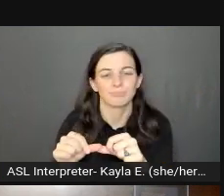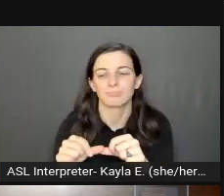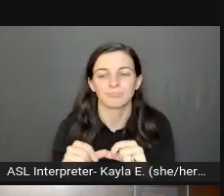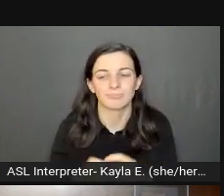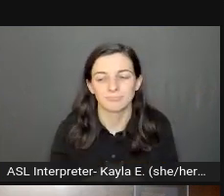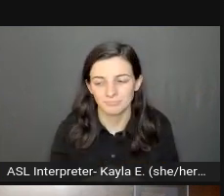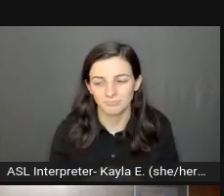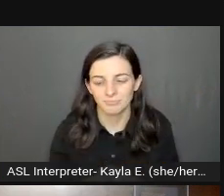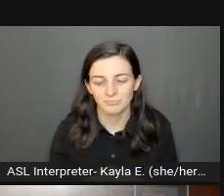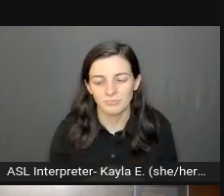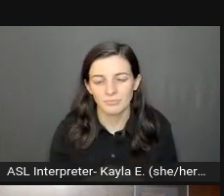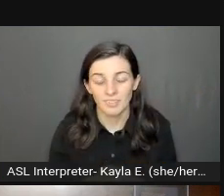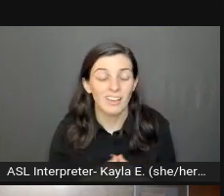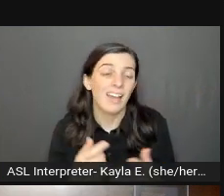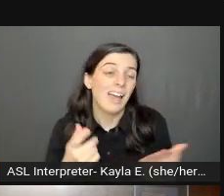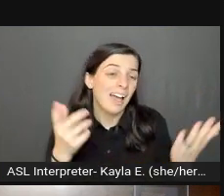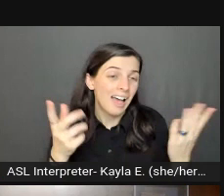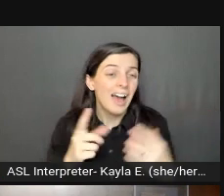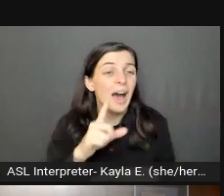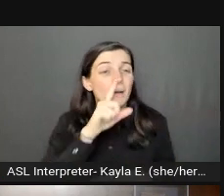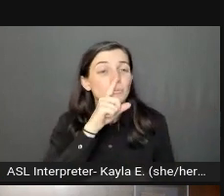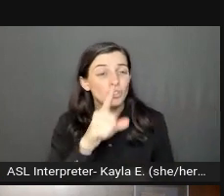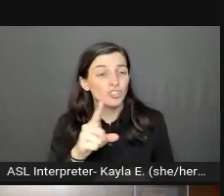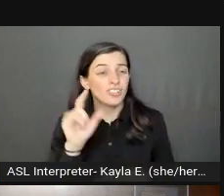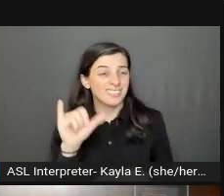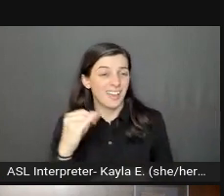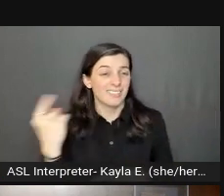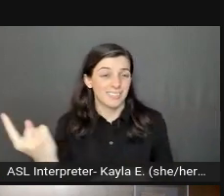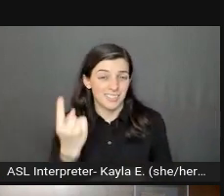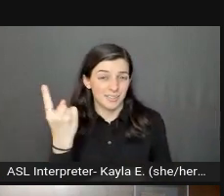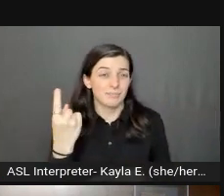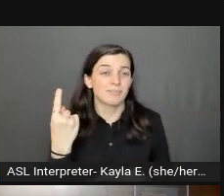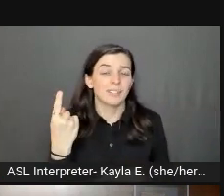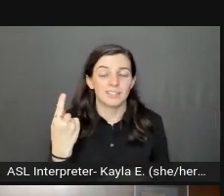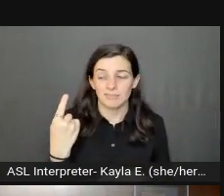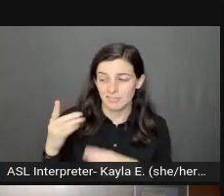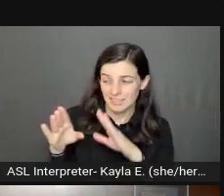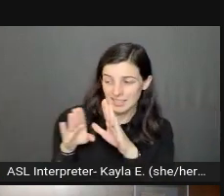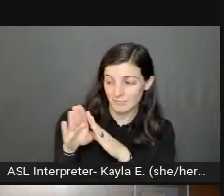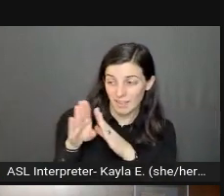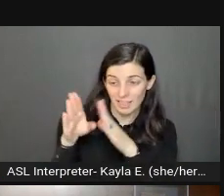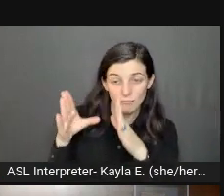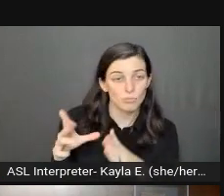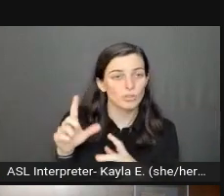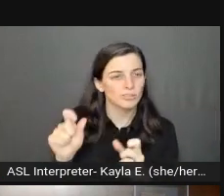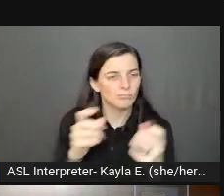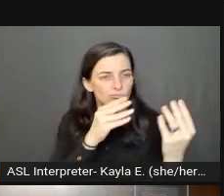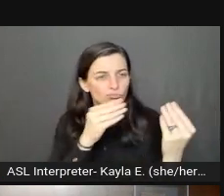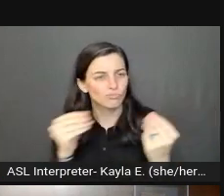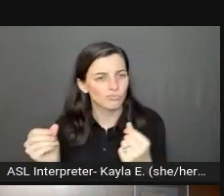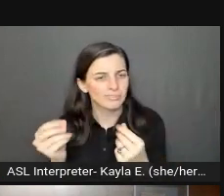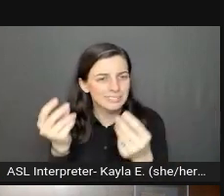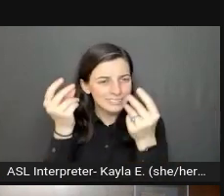Now, I'm sure that this is something, which developers can resolve it easily.